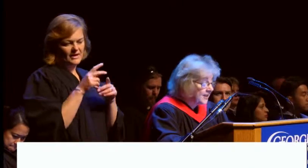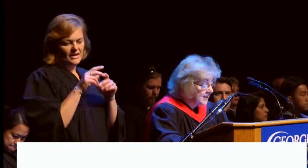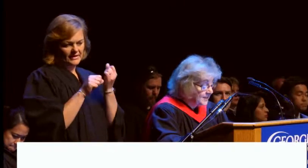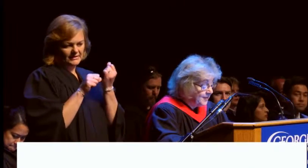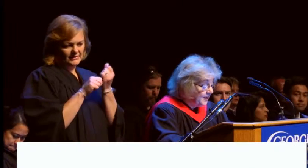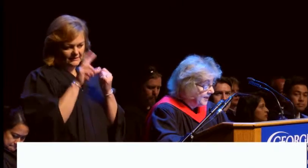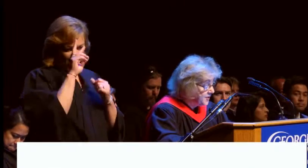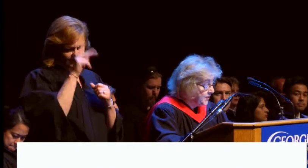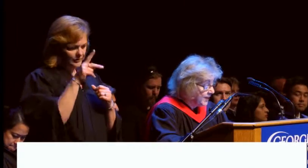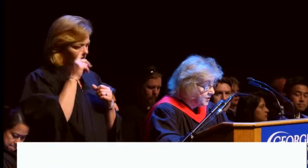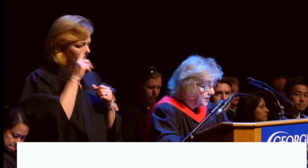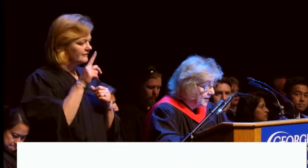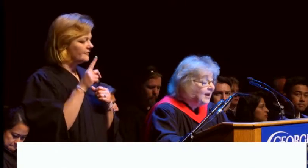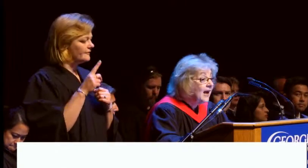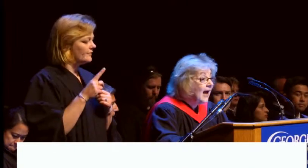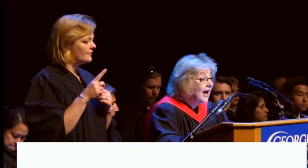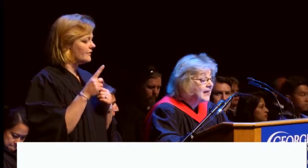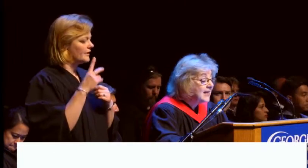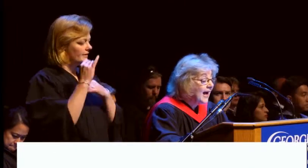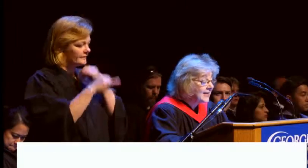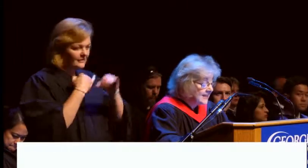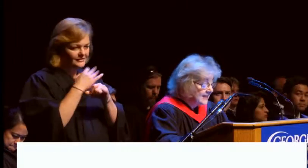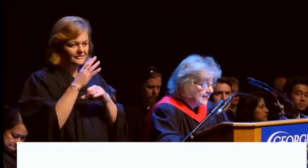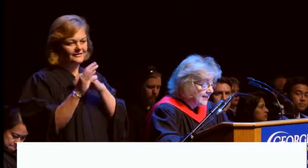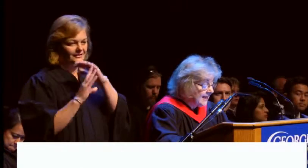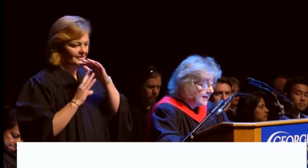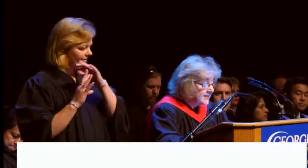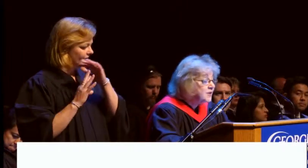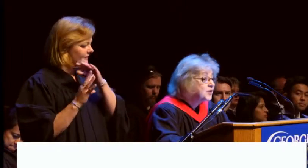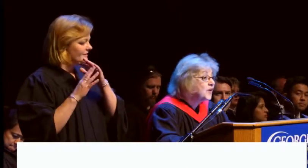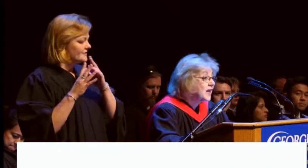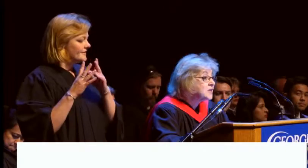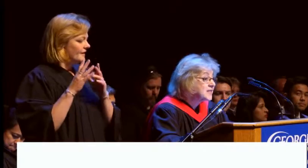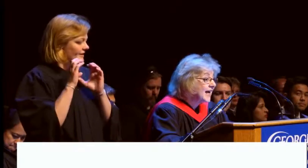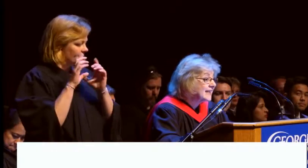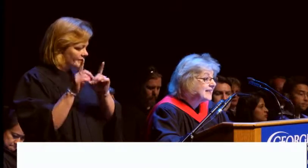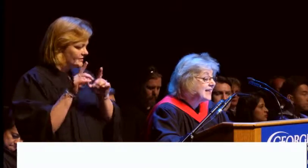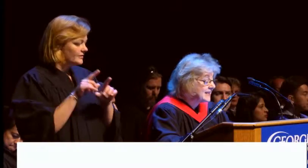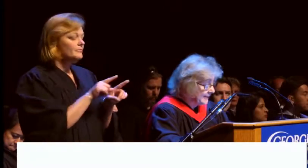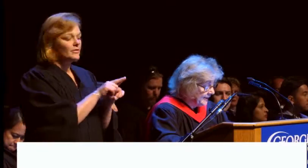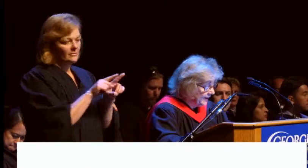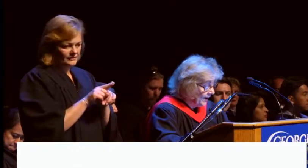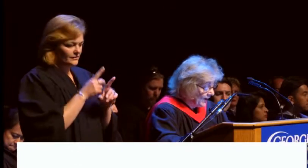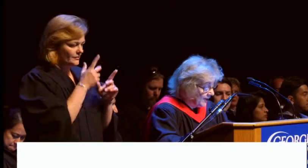AND IMMIGRANT EDUCATION AND ACTING DEAN, CENTRE FOR HOSPITALITY AND CULINARY ARTS